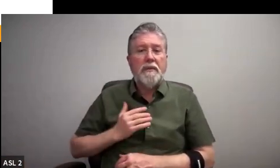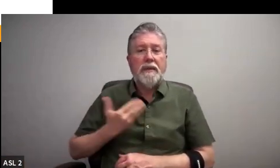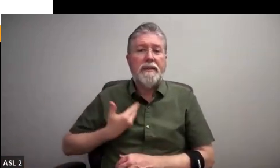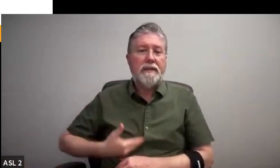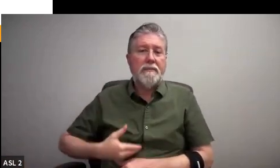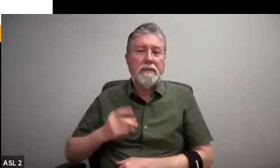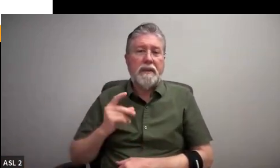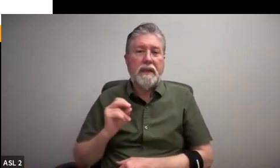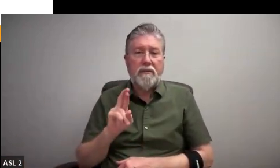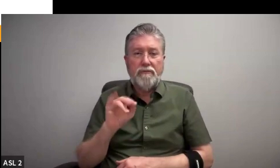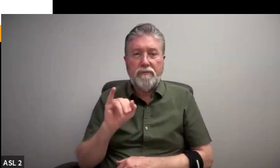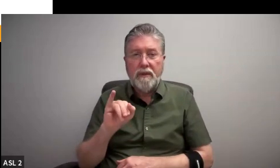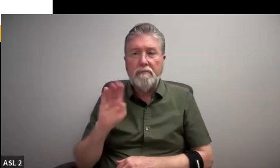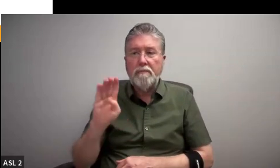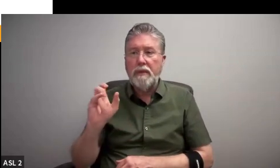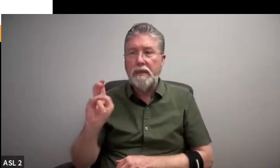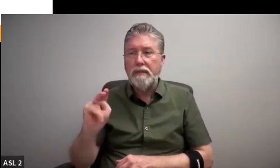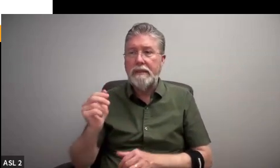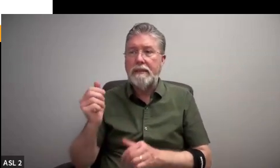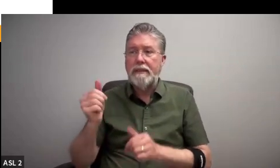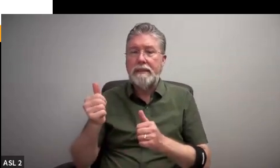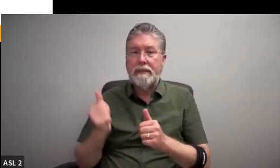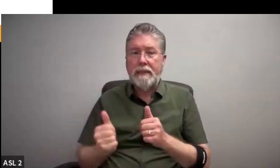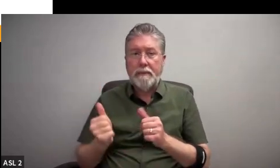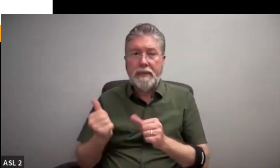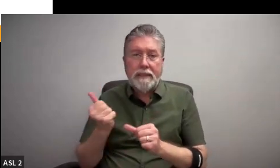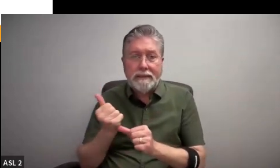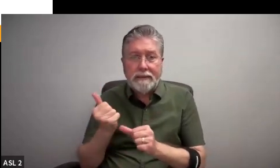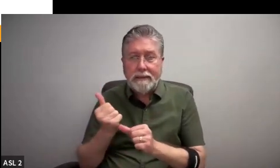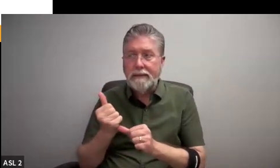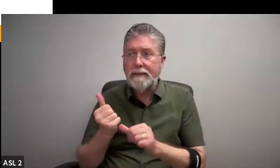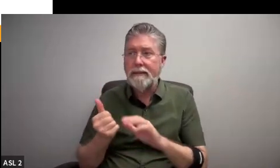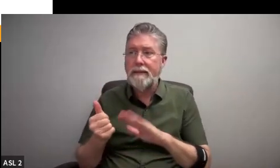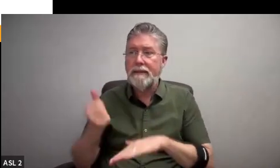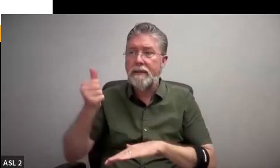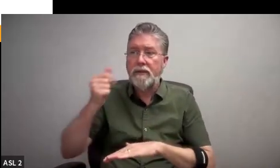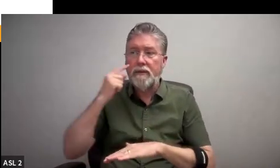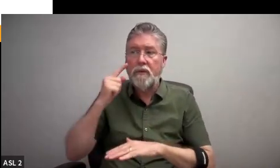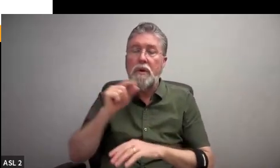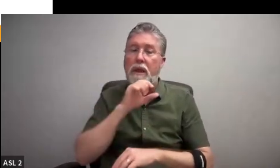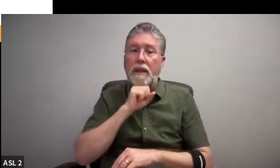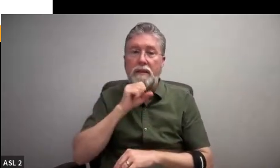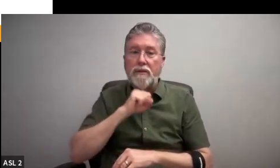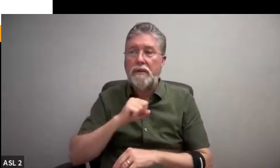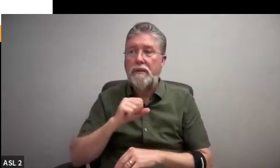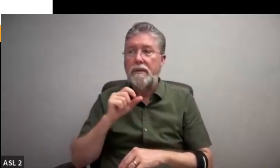the Deputy Assistant Secretary for Aging at the Administration for Community Living. Would like